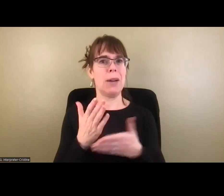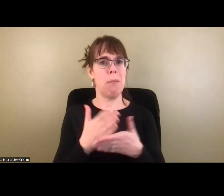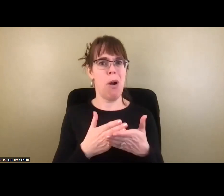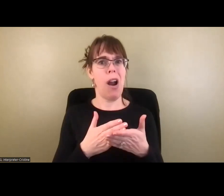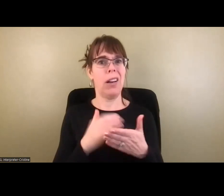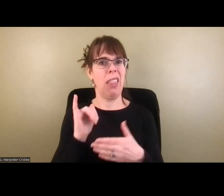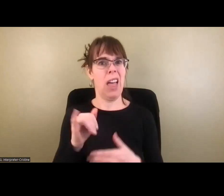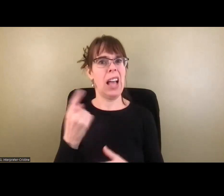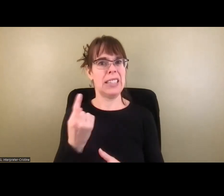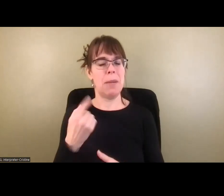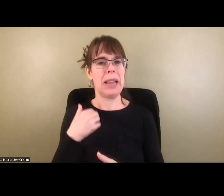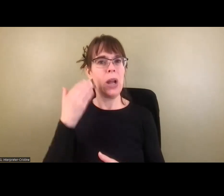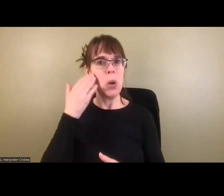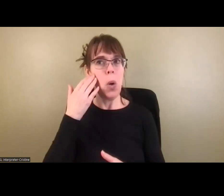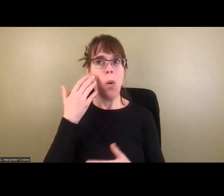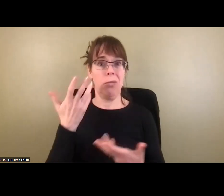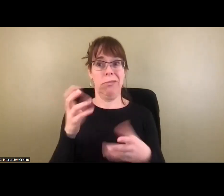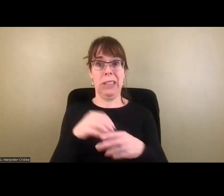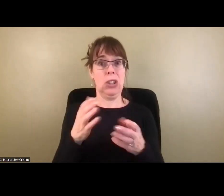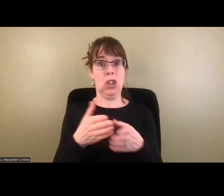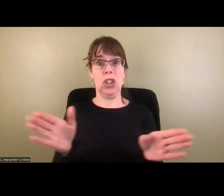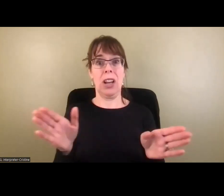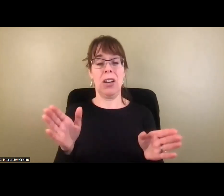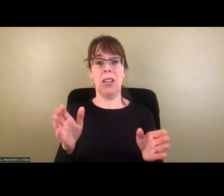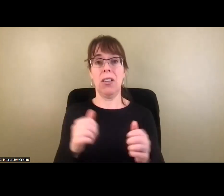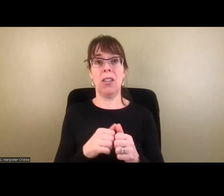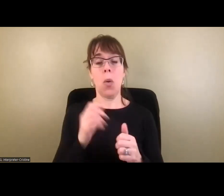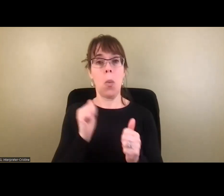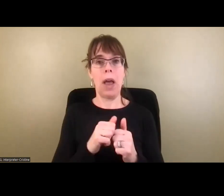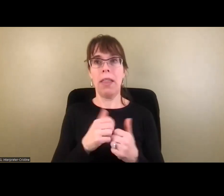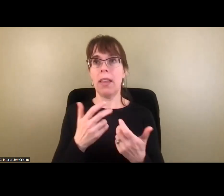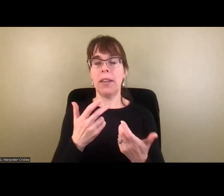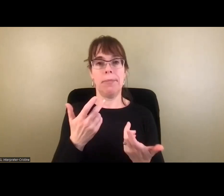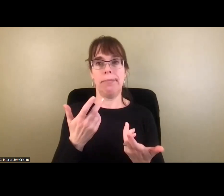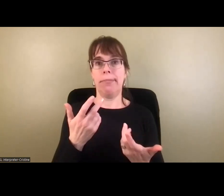is something that I know, in general, with for DV advocates especially technology,